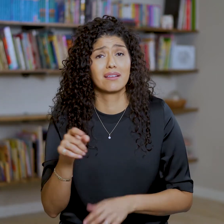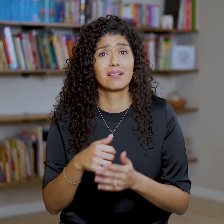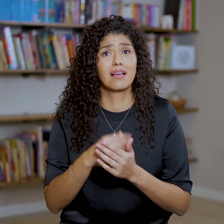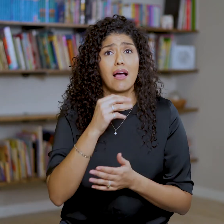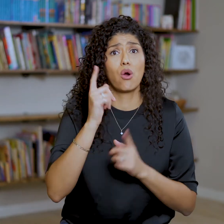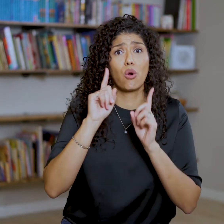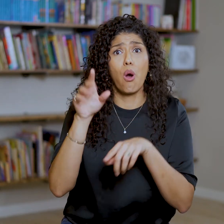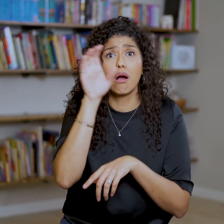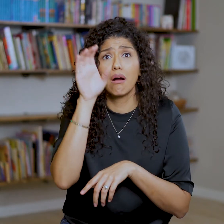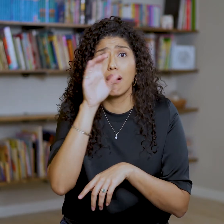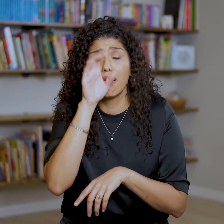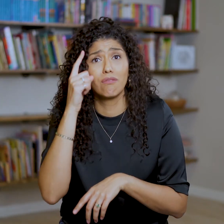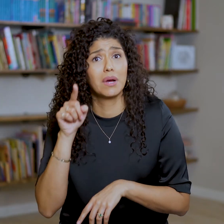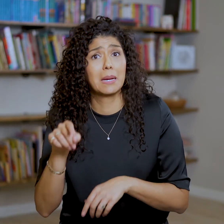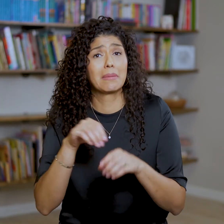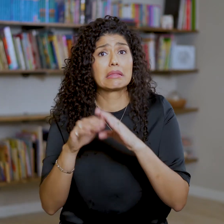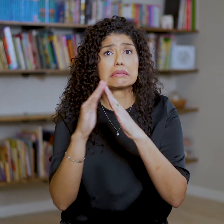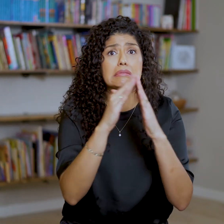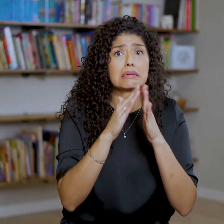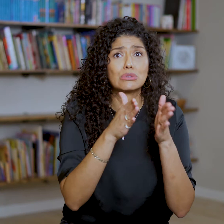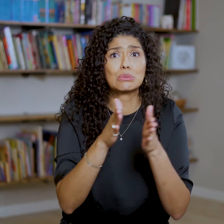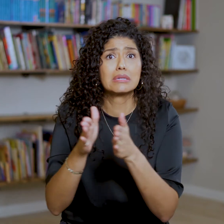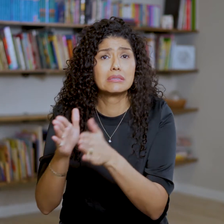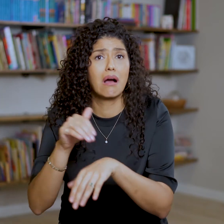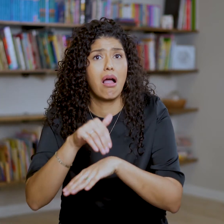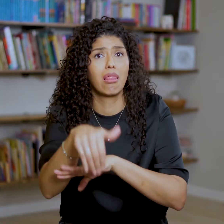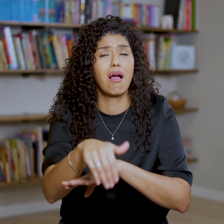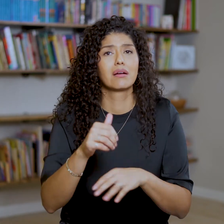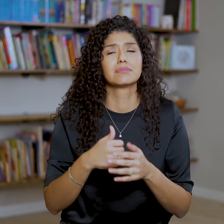and goes looking for him in the city streets at night.